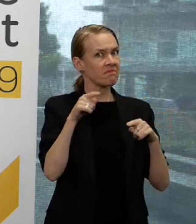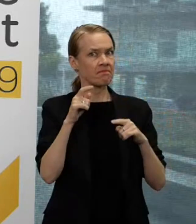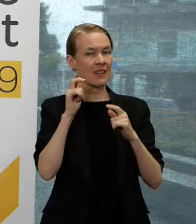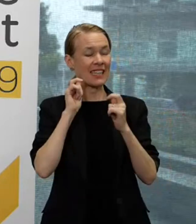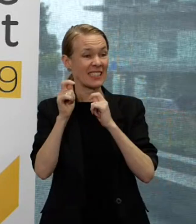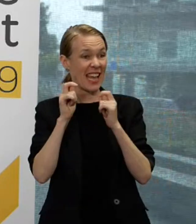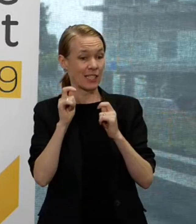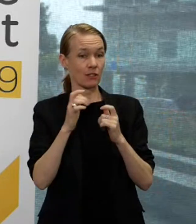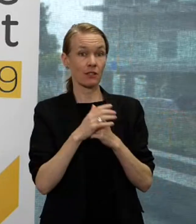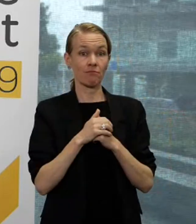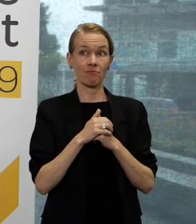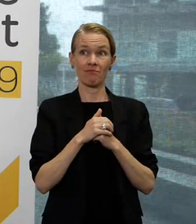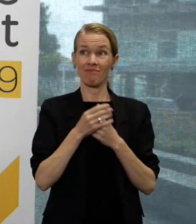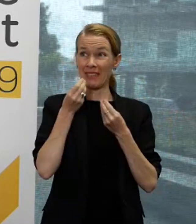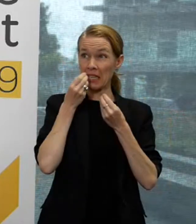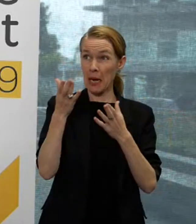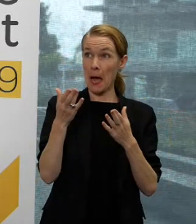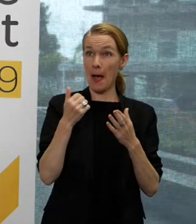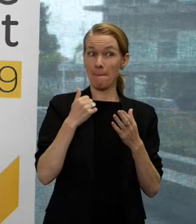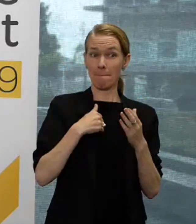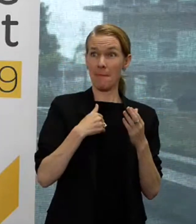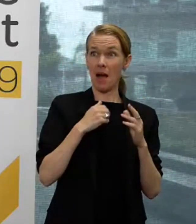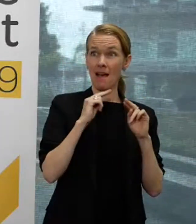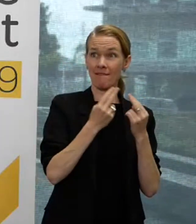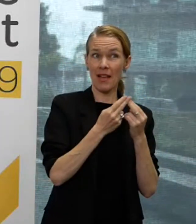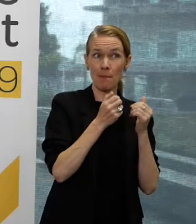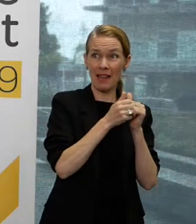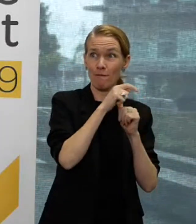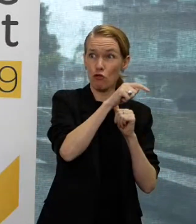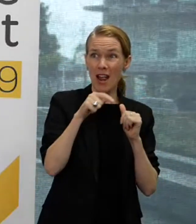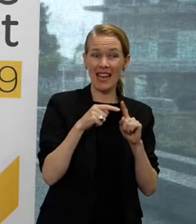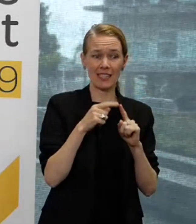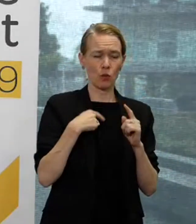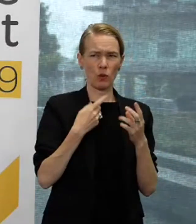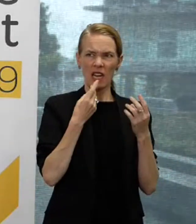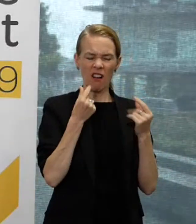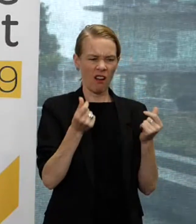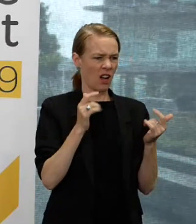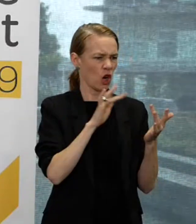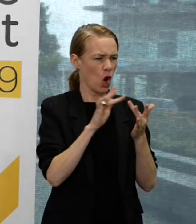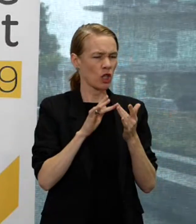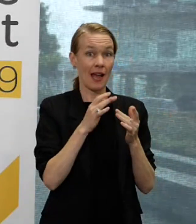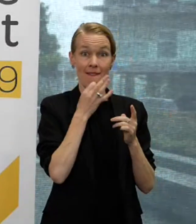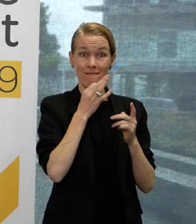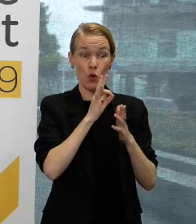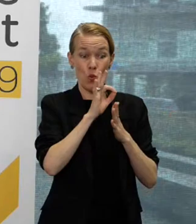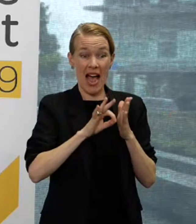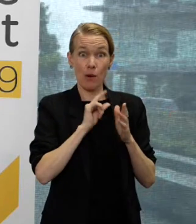Our metric for that is 80% within 48 hours. So this is exactly what we want to be able to do to,